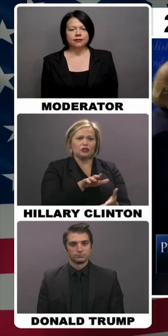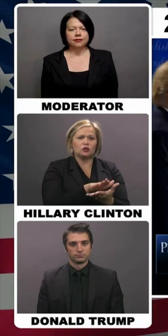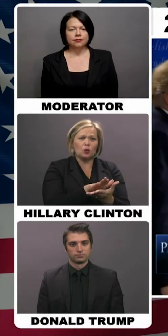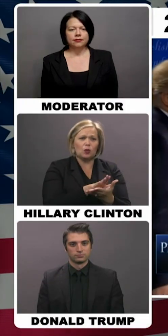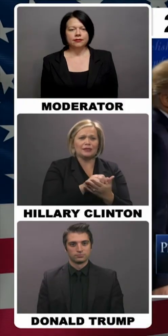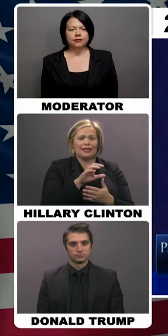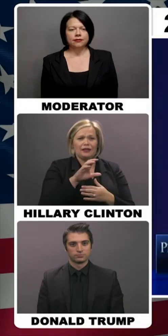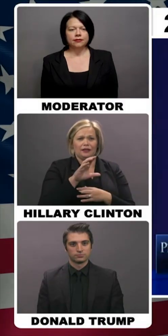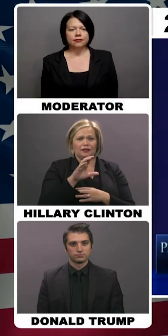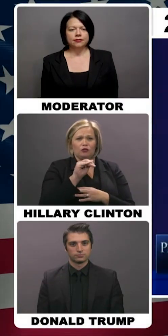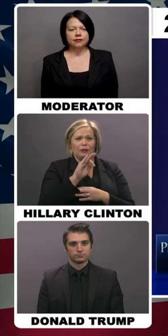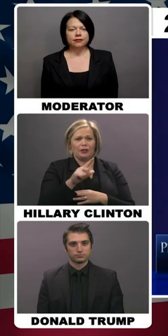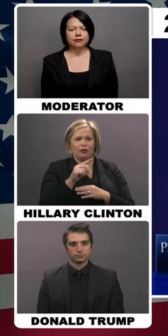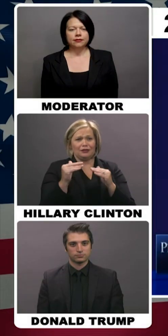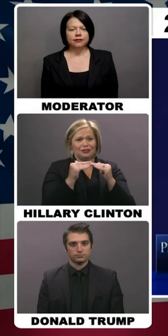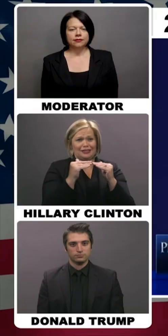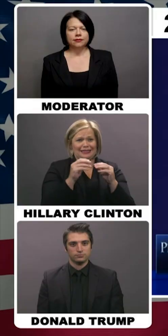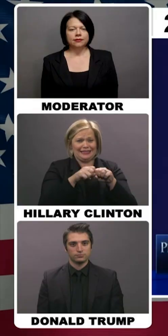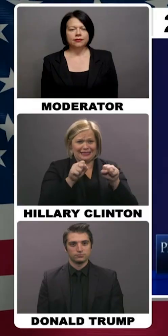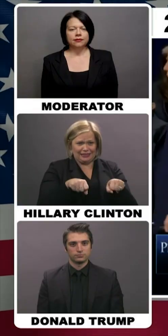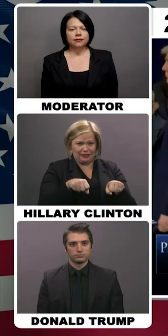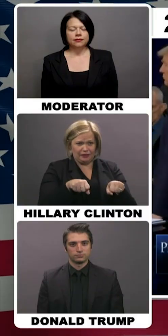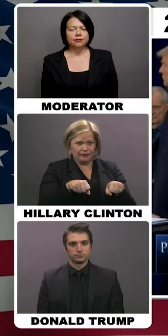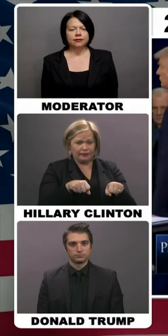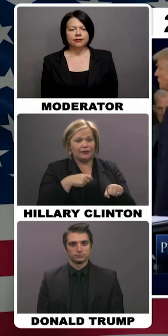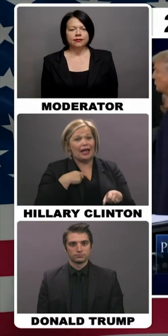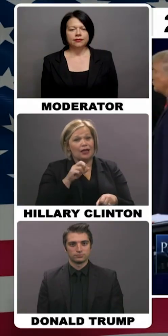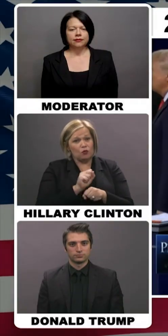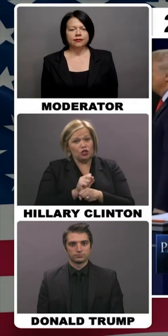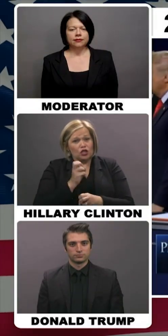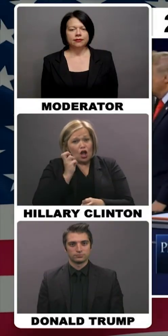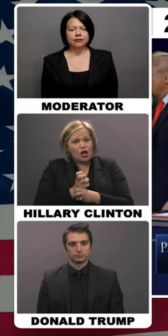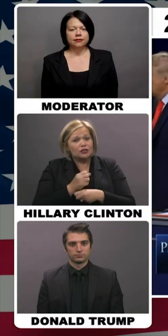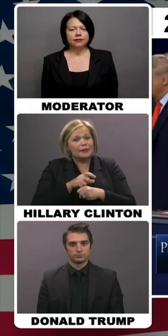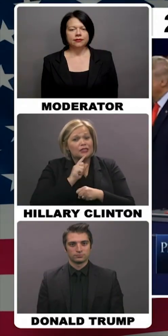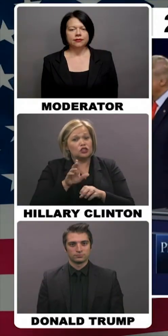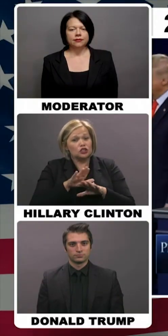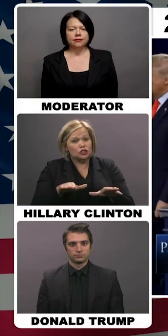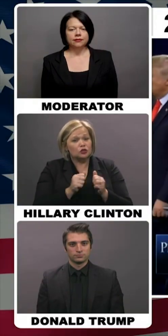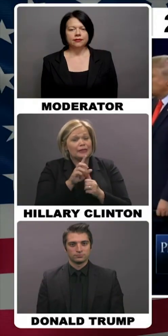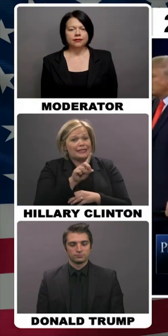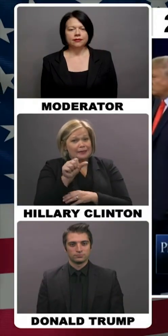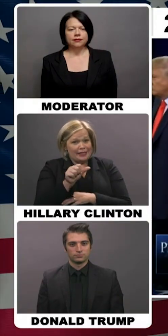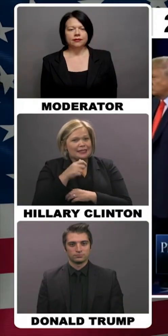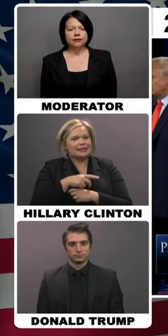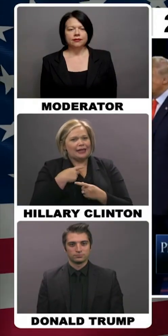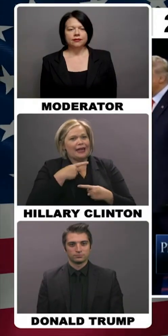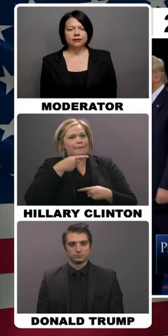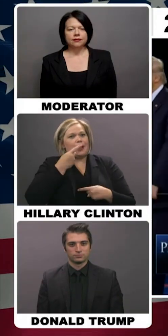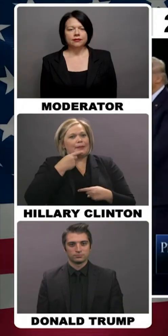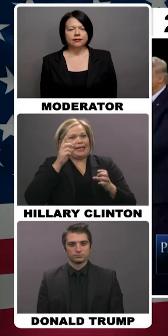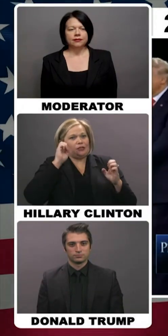I worked to make sure that kids with disabilities could get a public education, something that I care very much about.